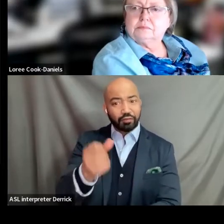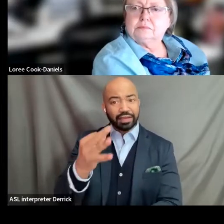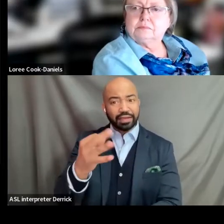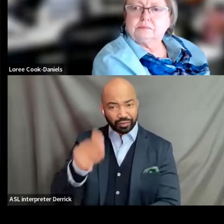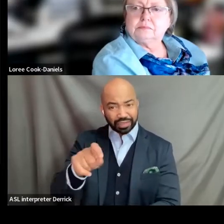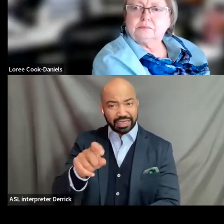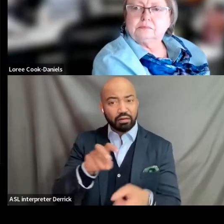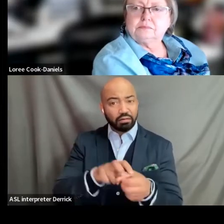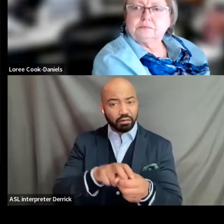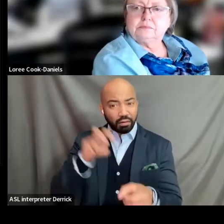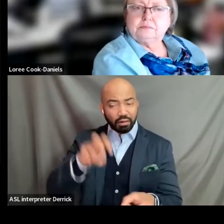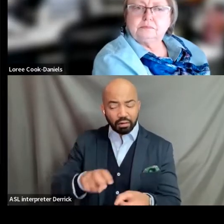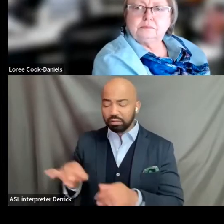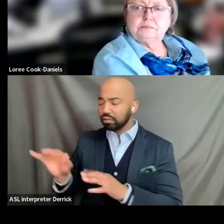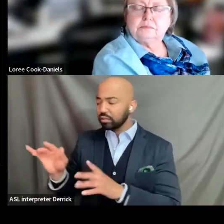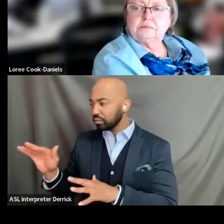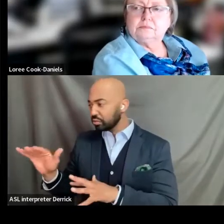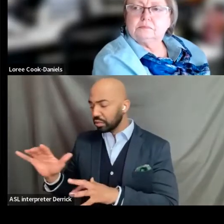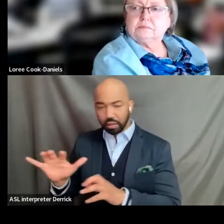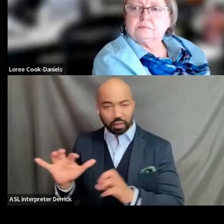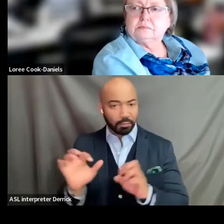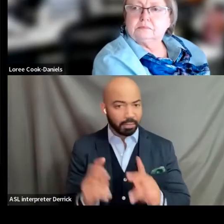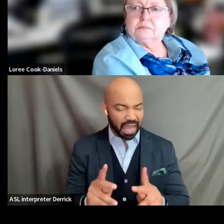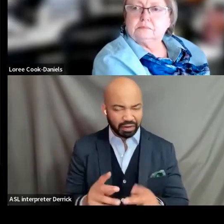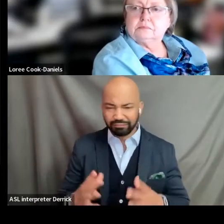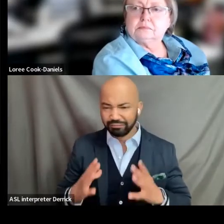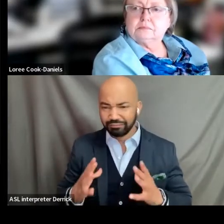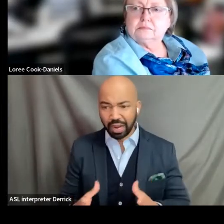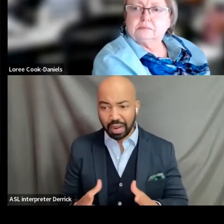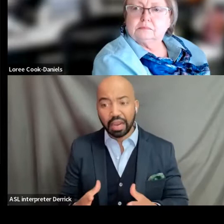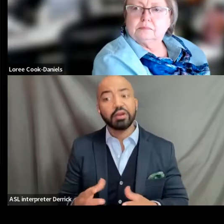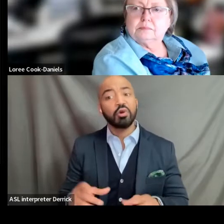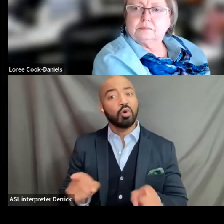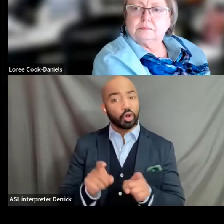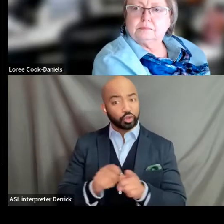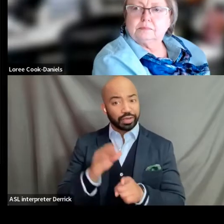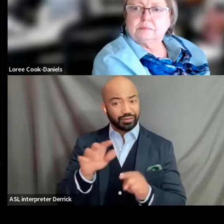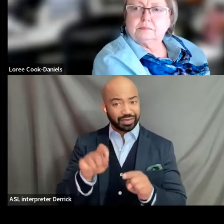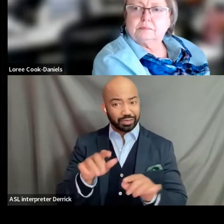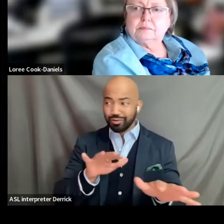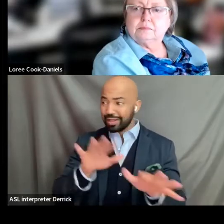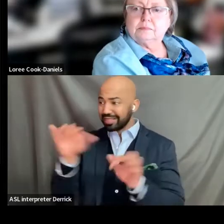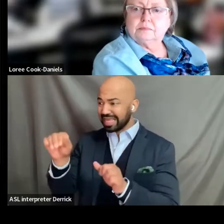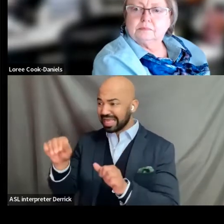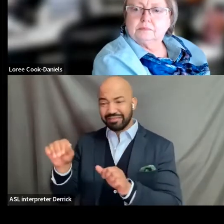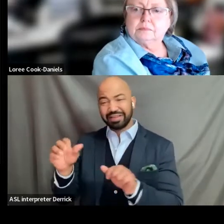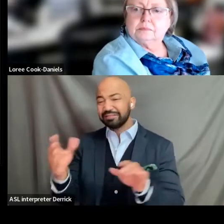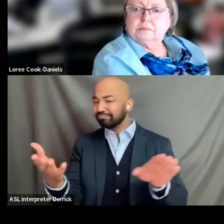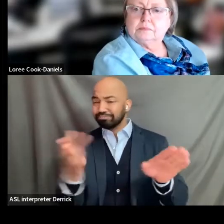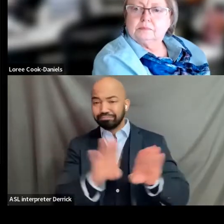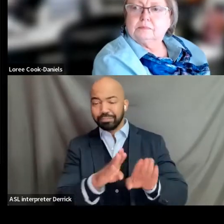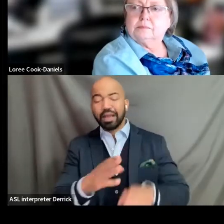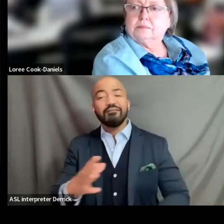be able to see this webinar as an active recording on archive recording later on. So feel free to participate or not,